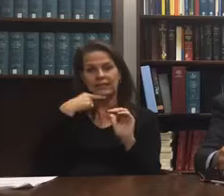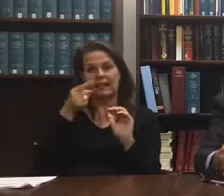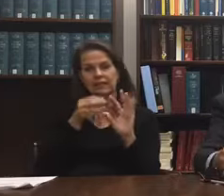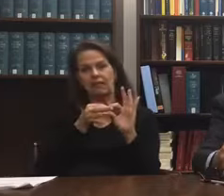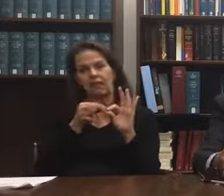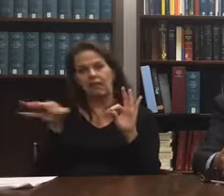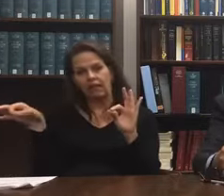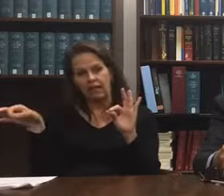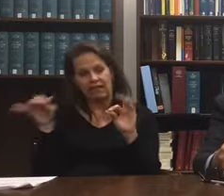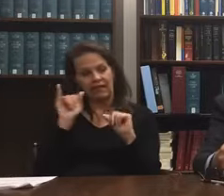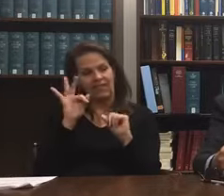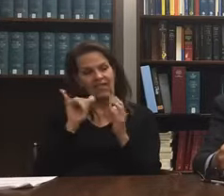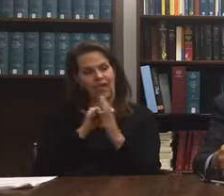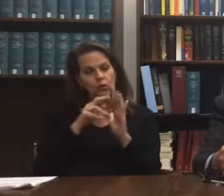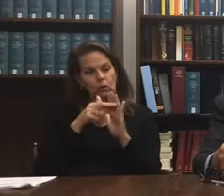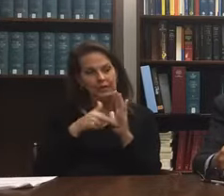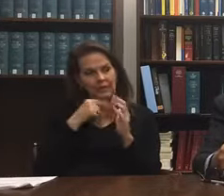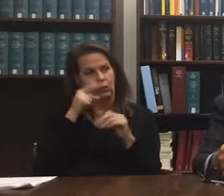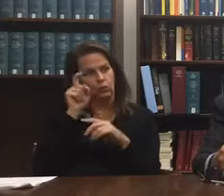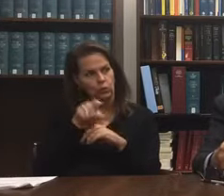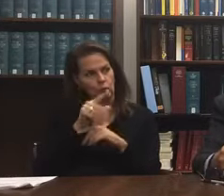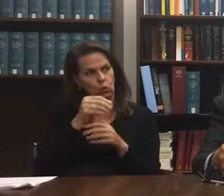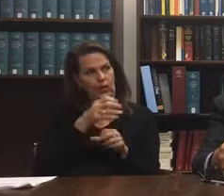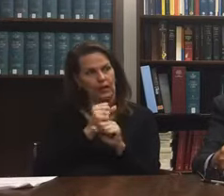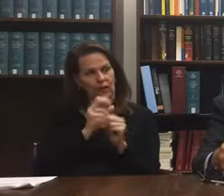nursing rule says you're supposed to get nursing over the span of time the needs